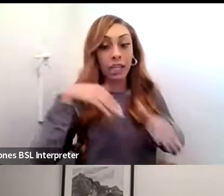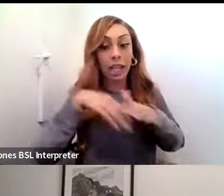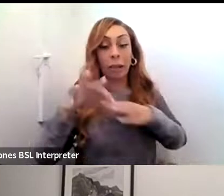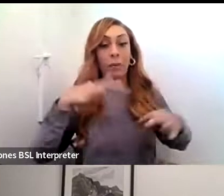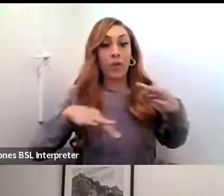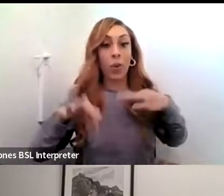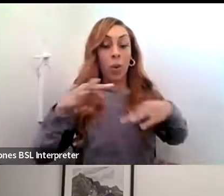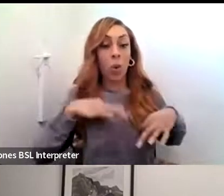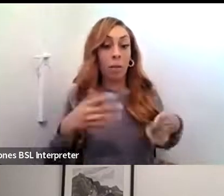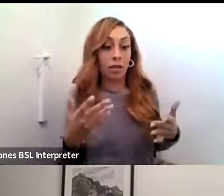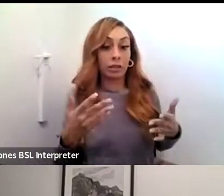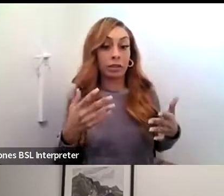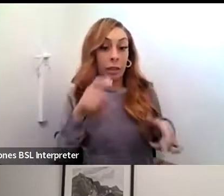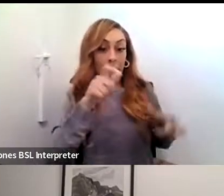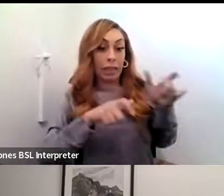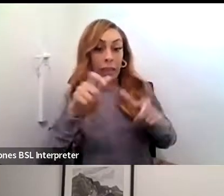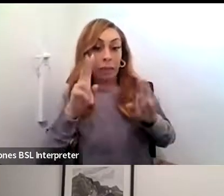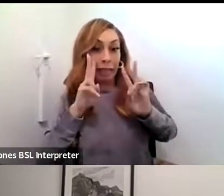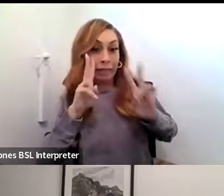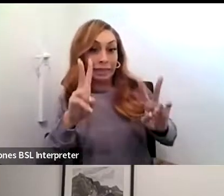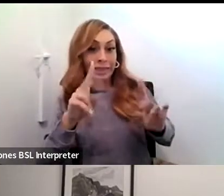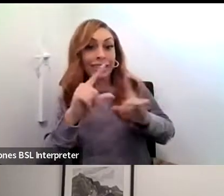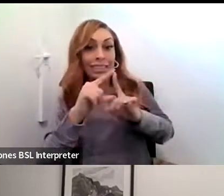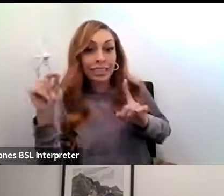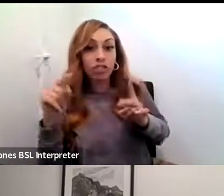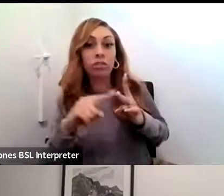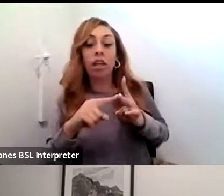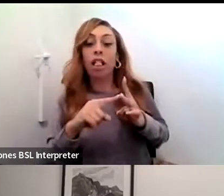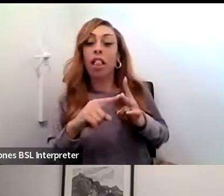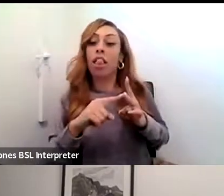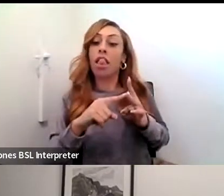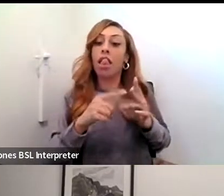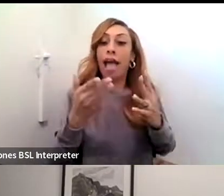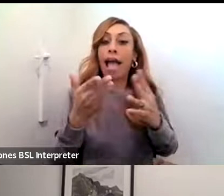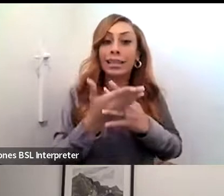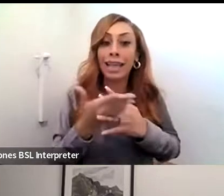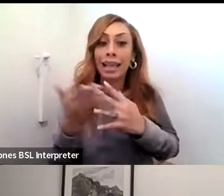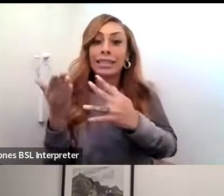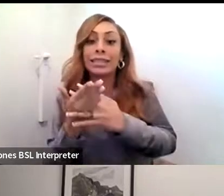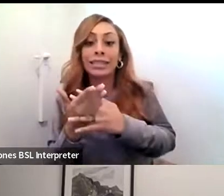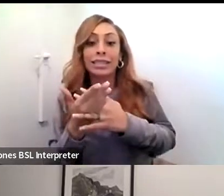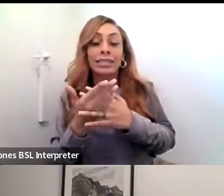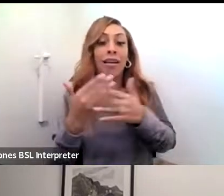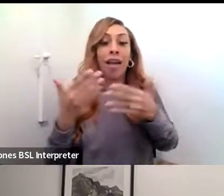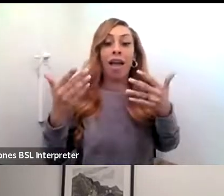Where people had seen digital and opening up accessibility as a way of heightening that, or strengthening that,